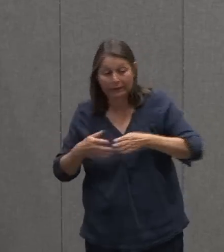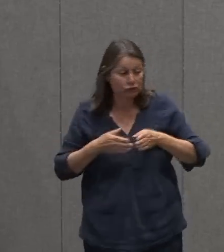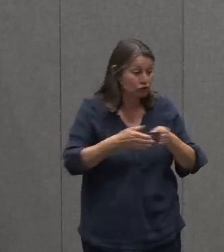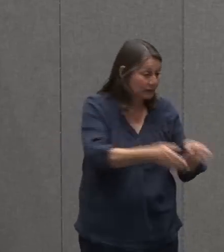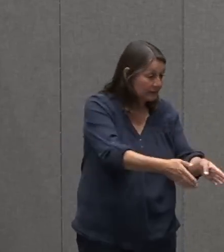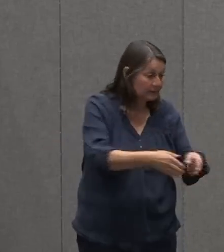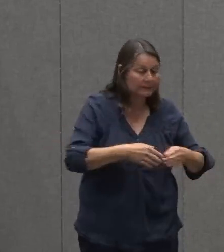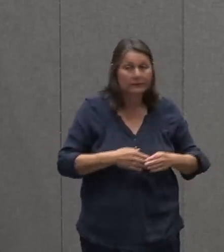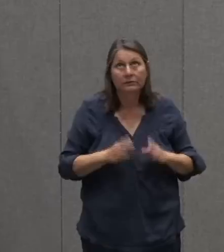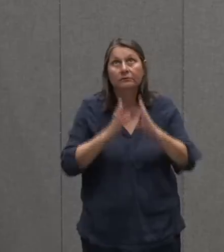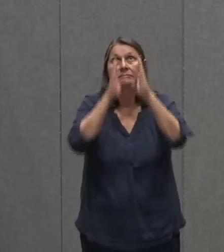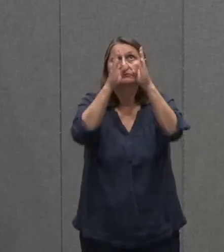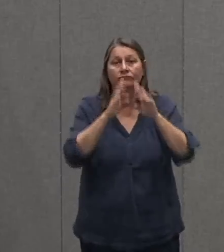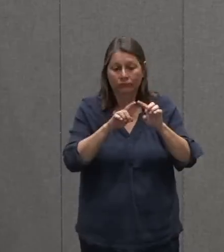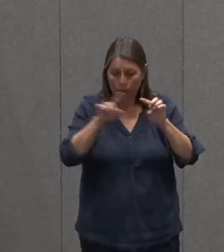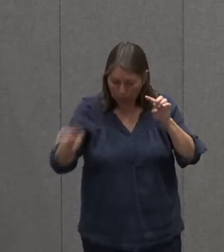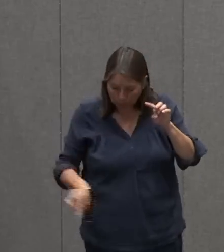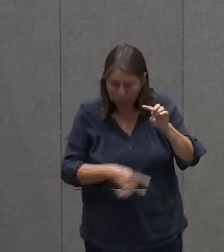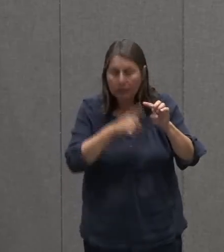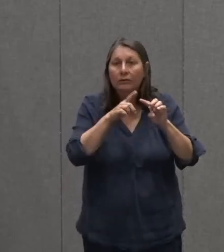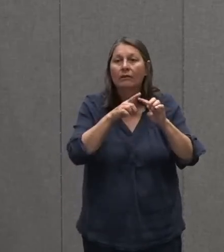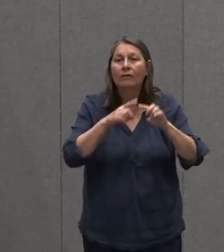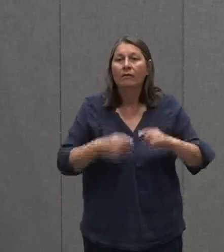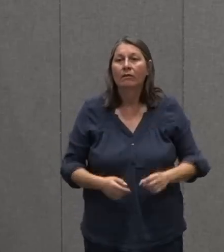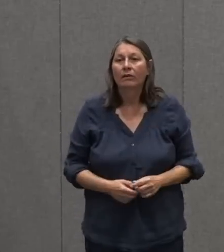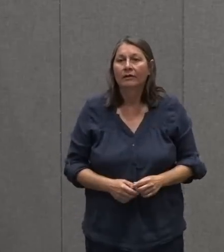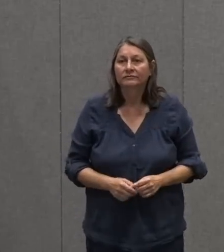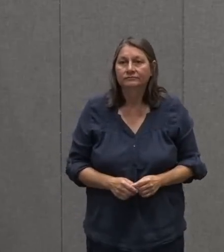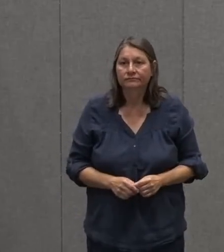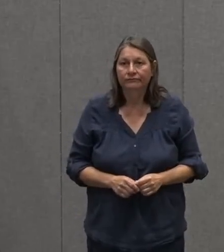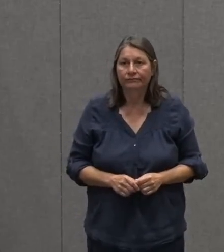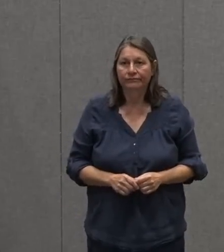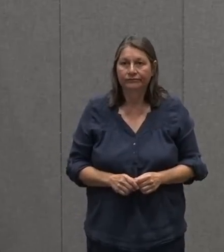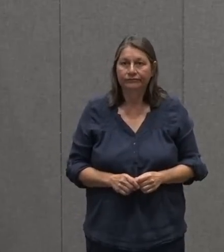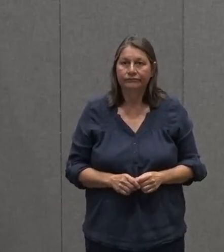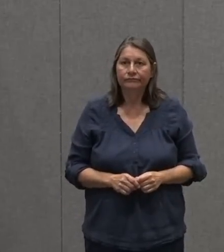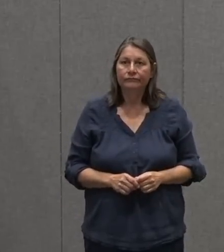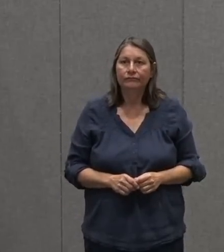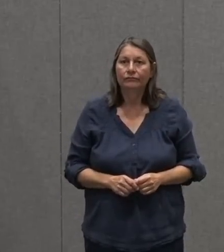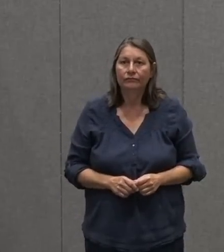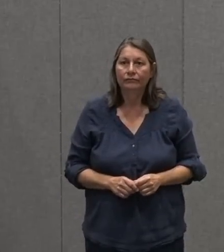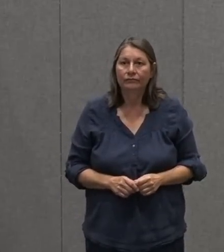or they're going in a circular fashion. What else do we want to have in here?